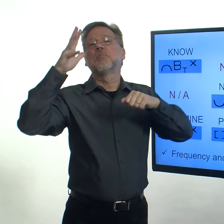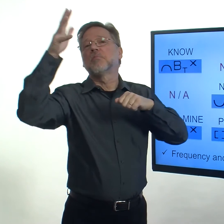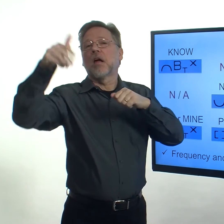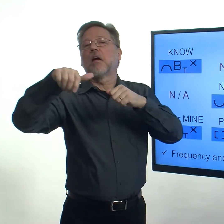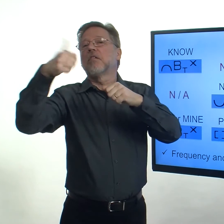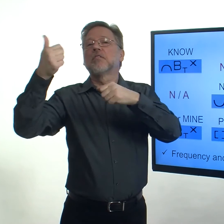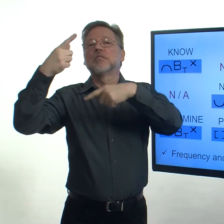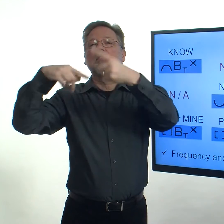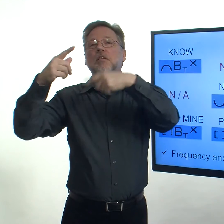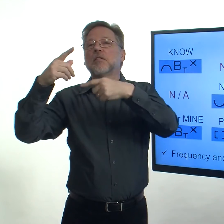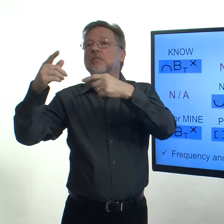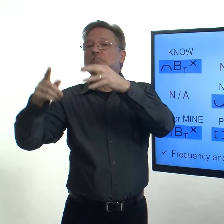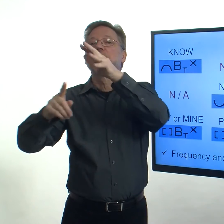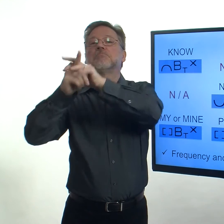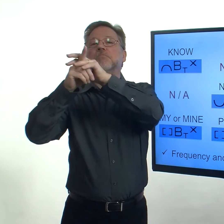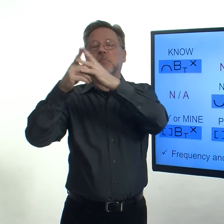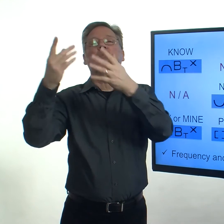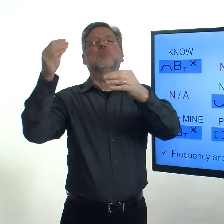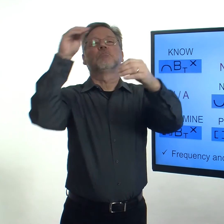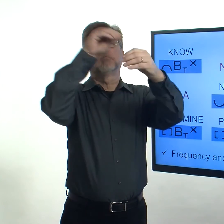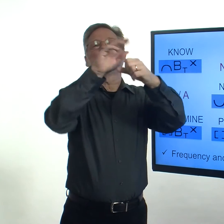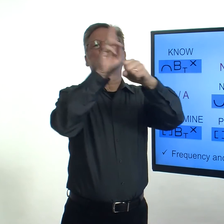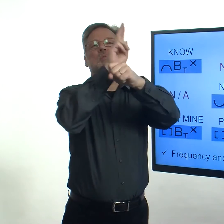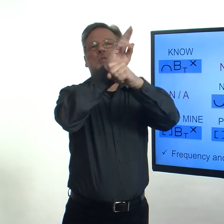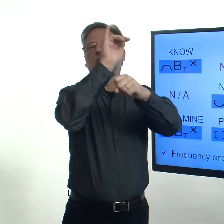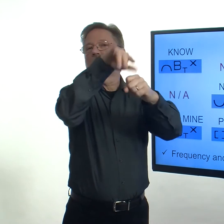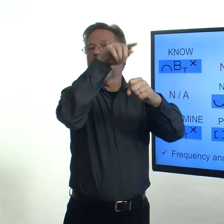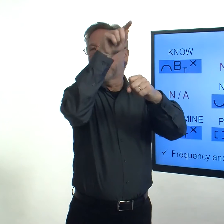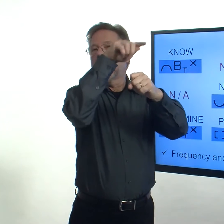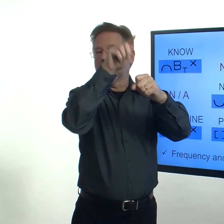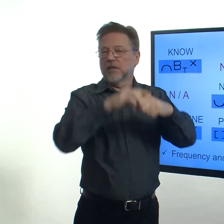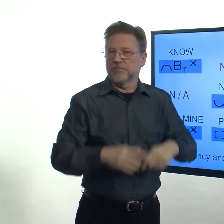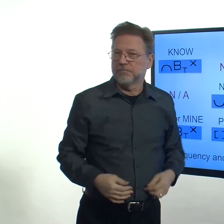It’s possible that in the future, another sign will emerge, filling the space by using